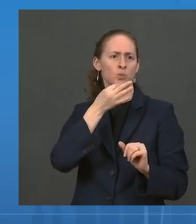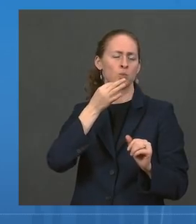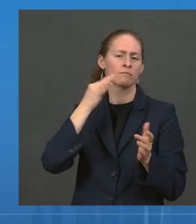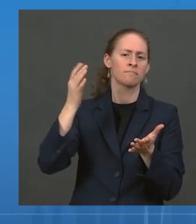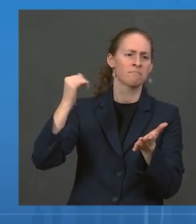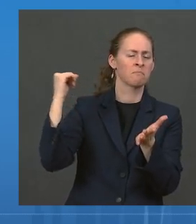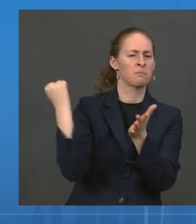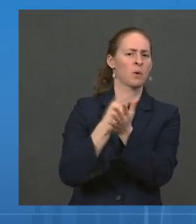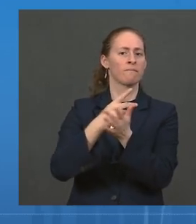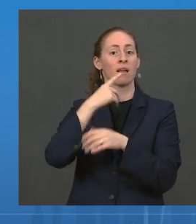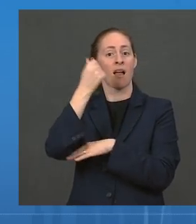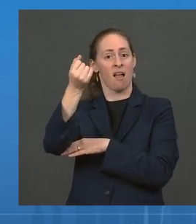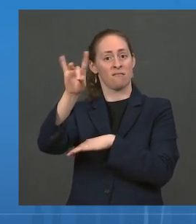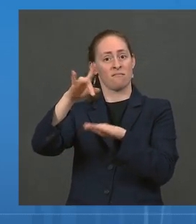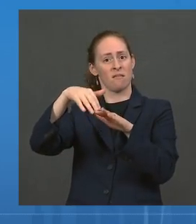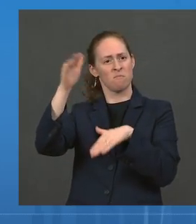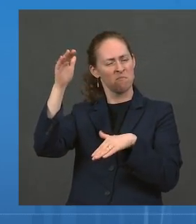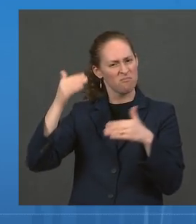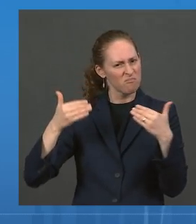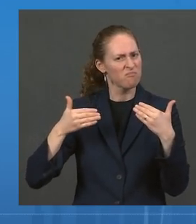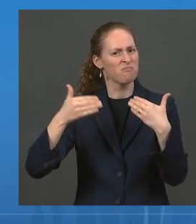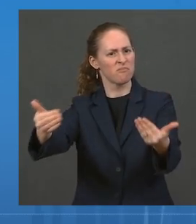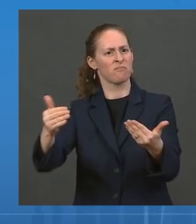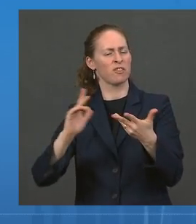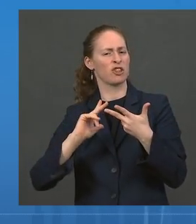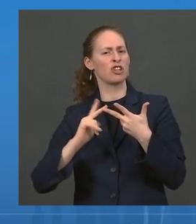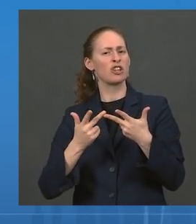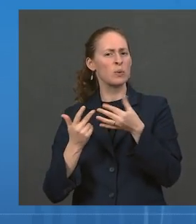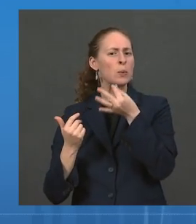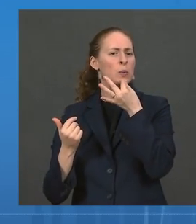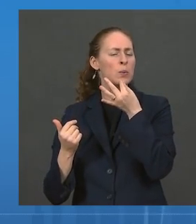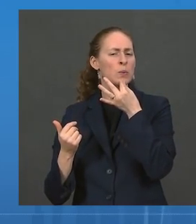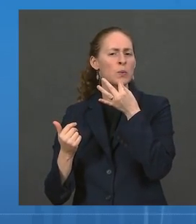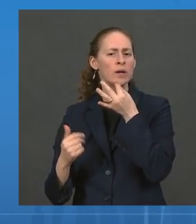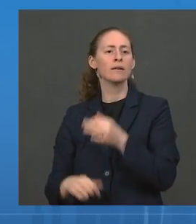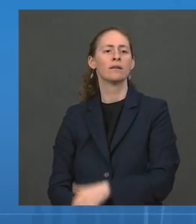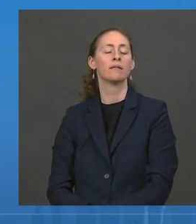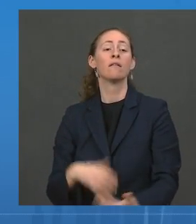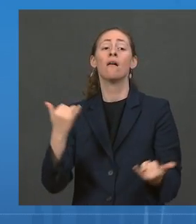As we've done before, CDC will quickly review the safety and effectiveness data